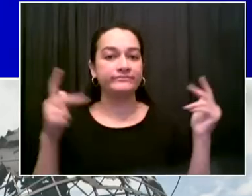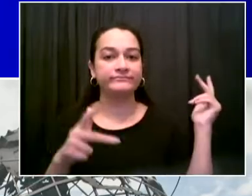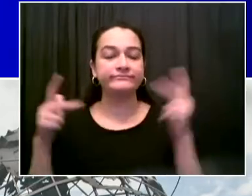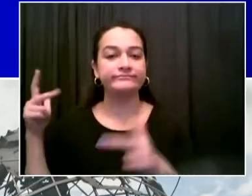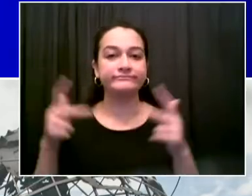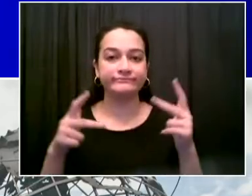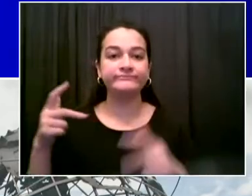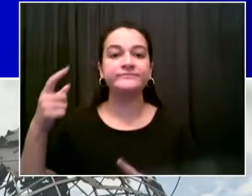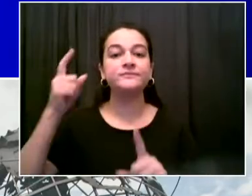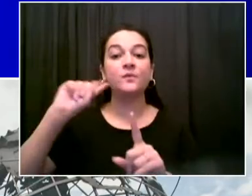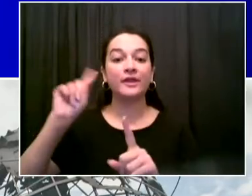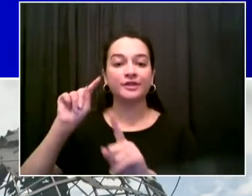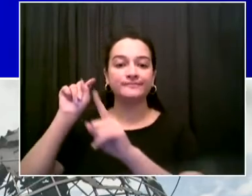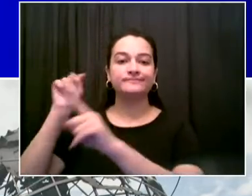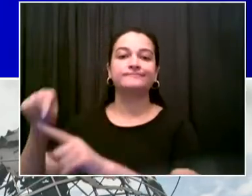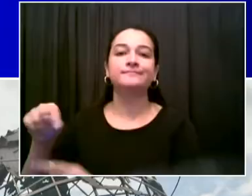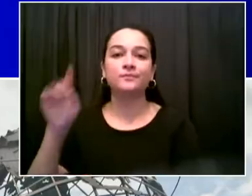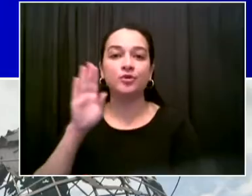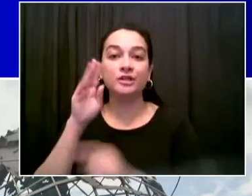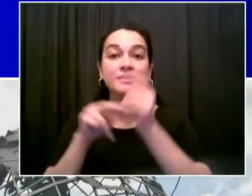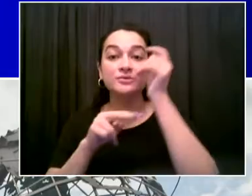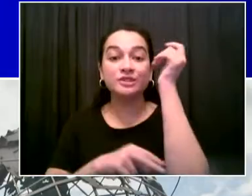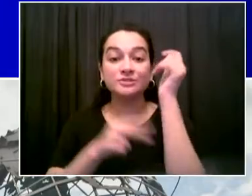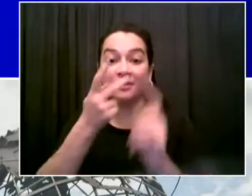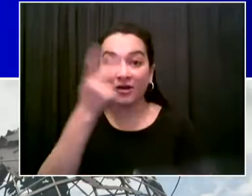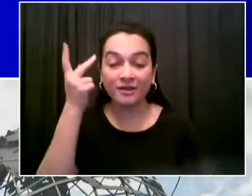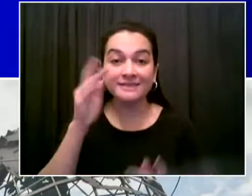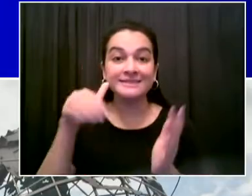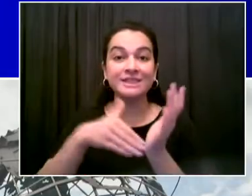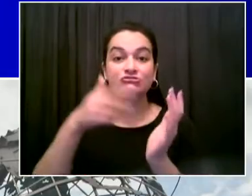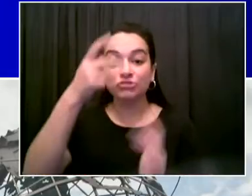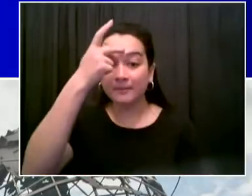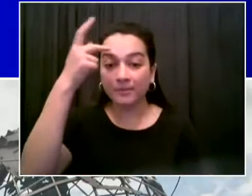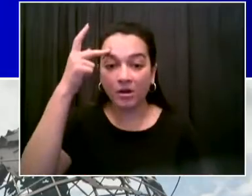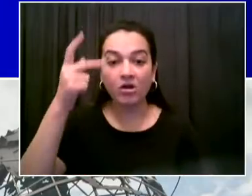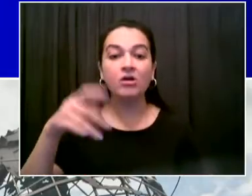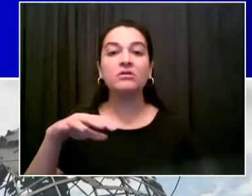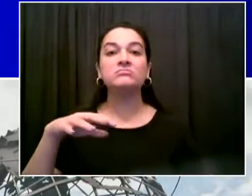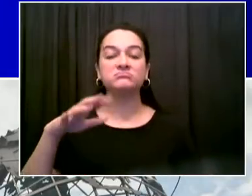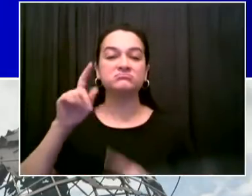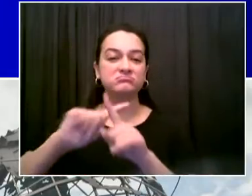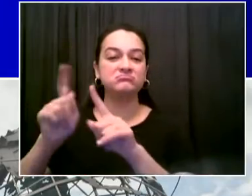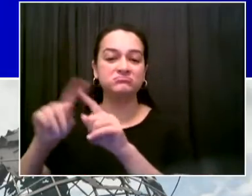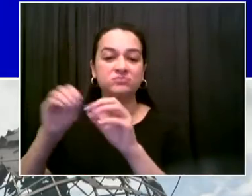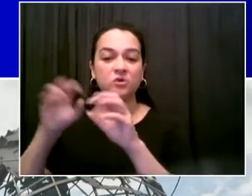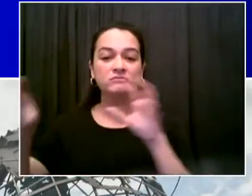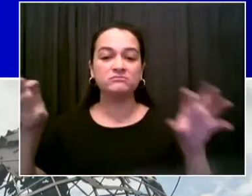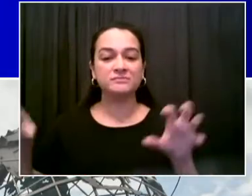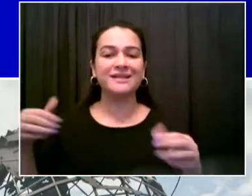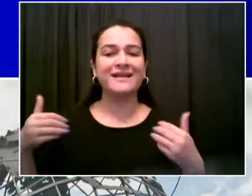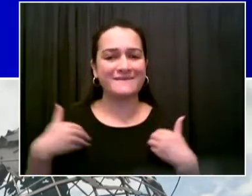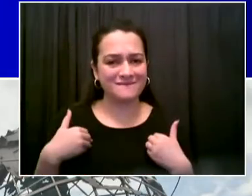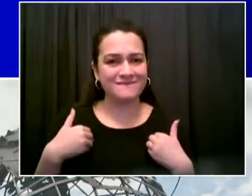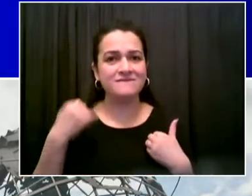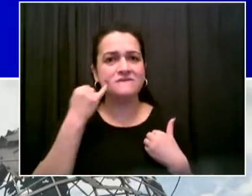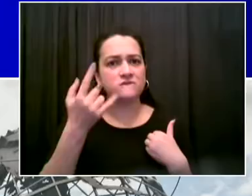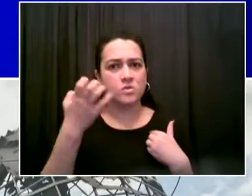THAN EVER. WELS AO NOKW THAT WE WANT TO MAKE IT POSITIVE AND